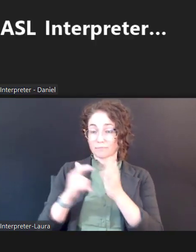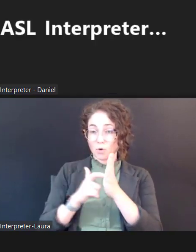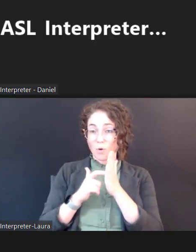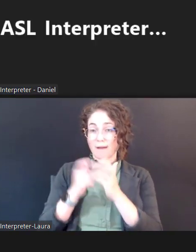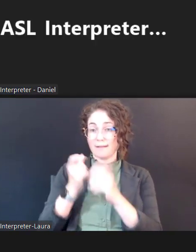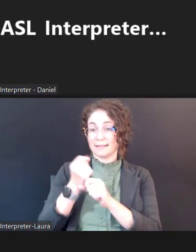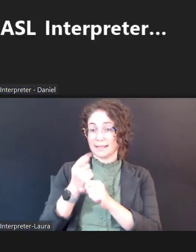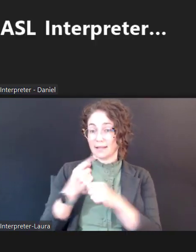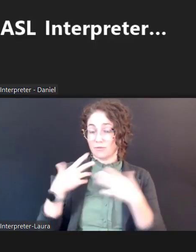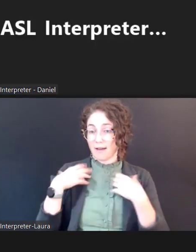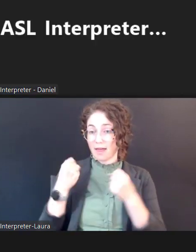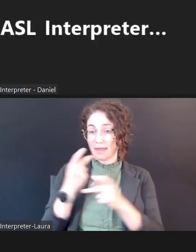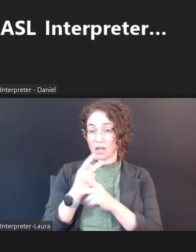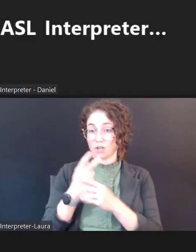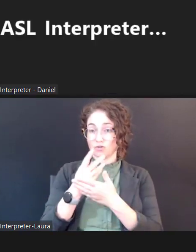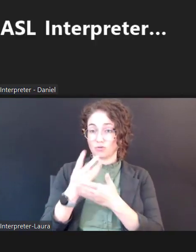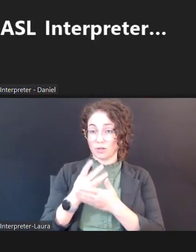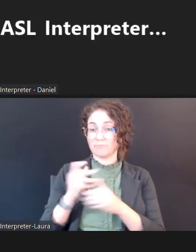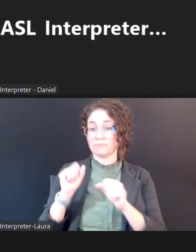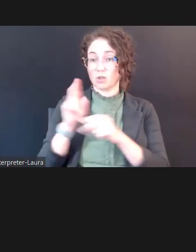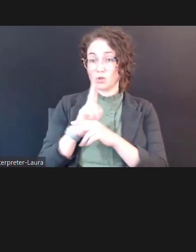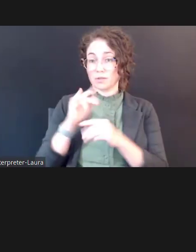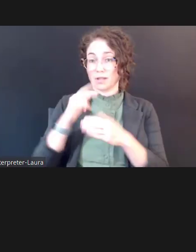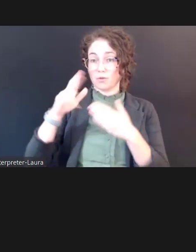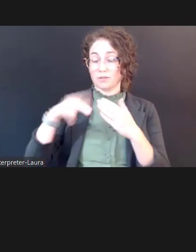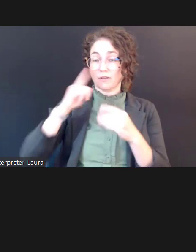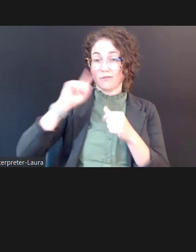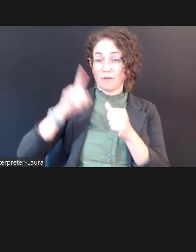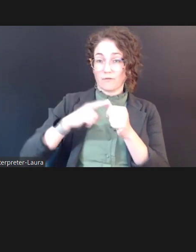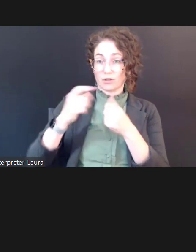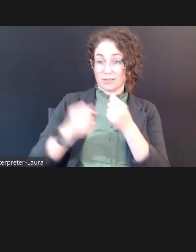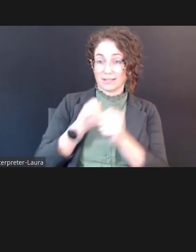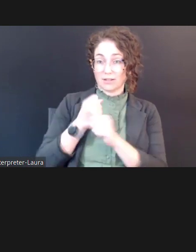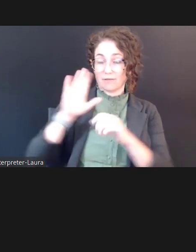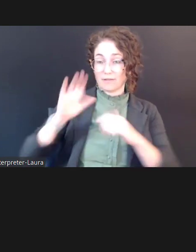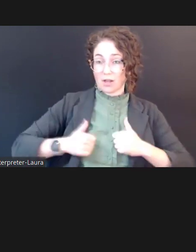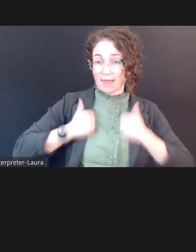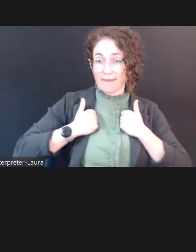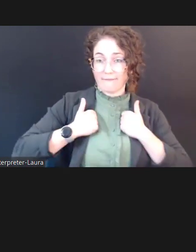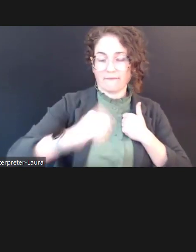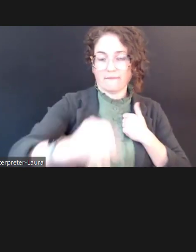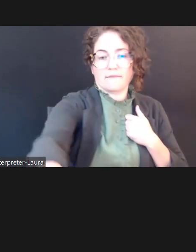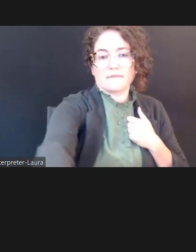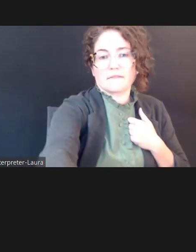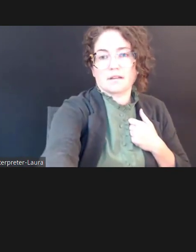first year of a child's life, but you want to rescreen after that.